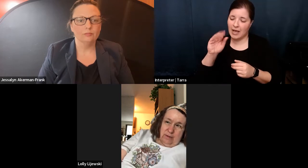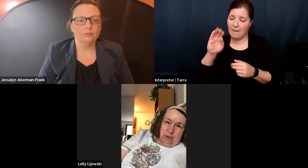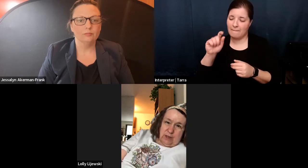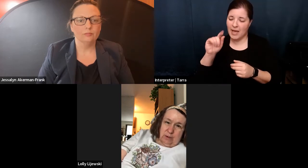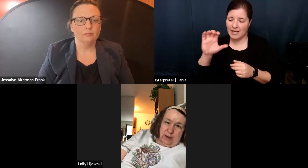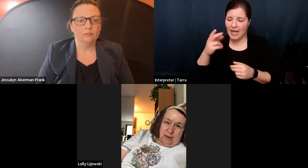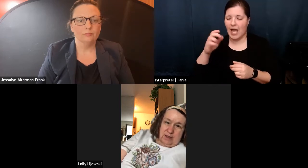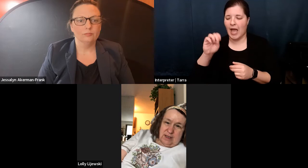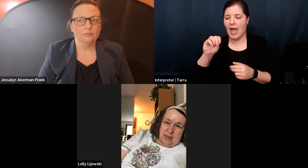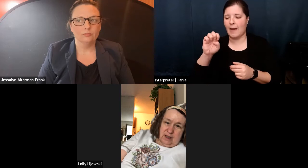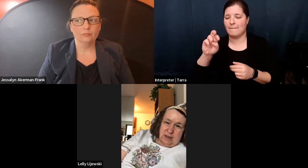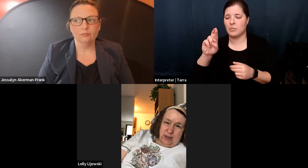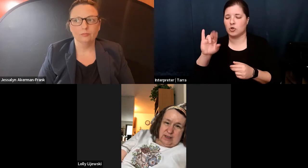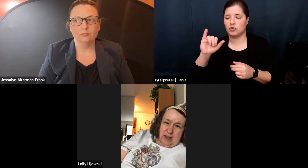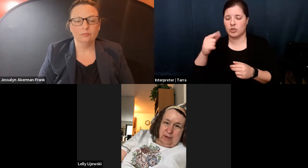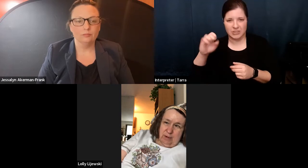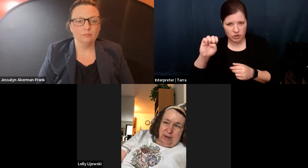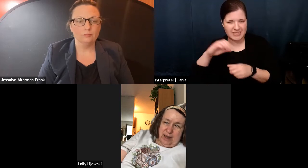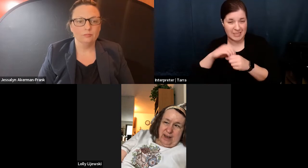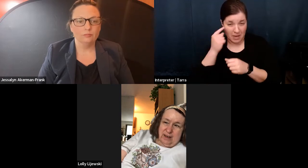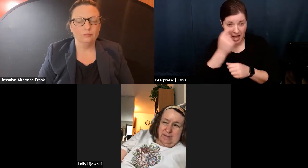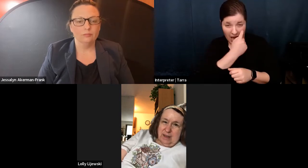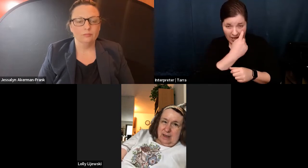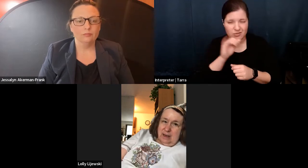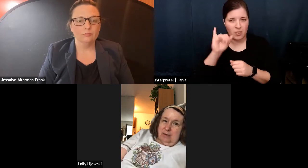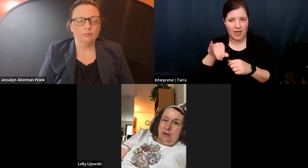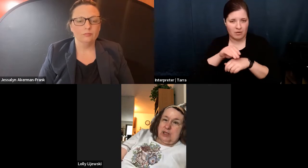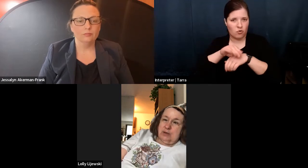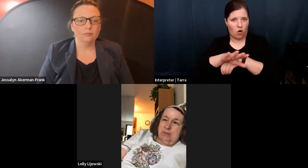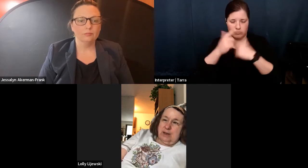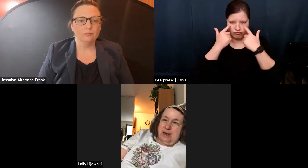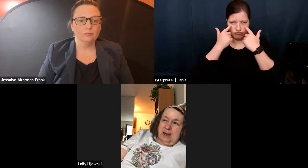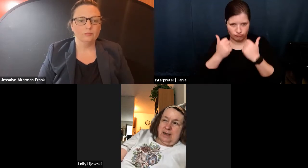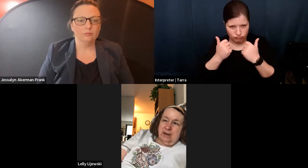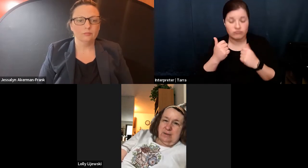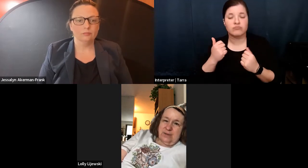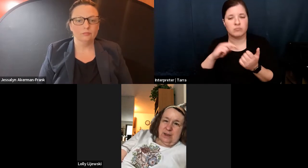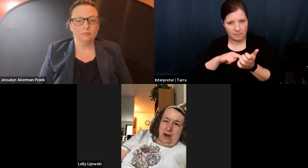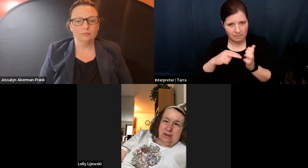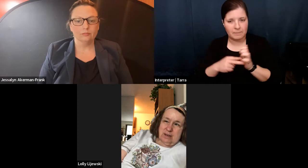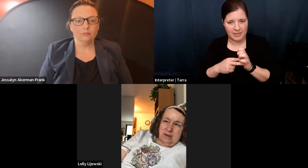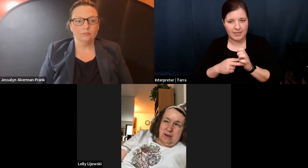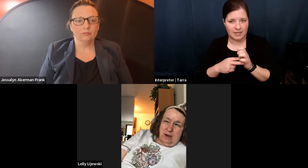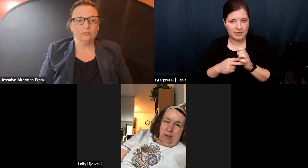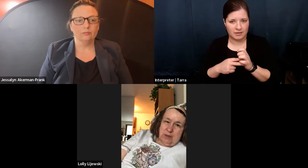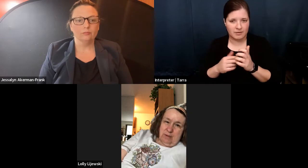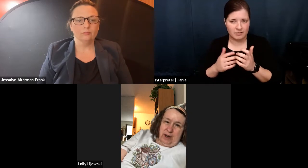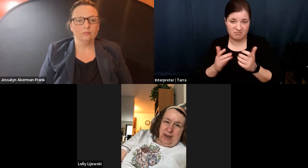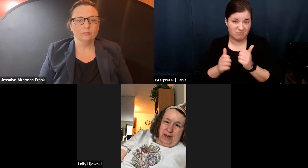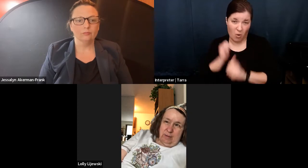in my eyes.